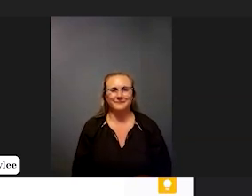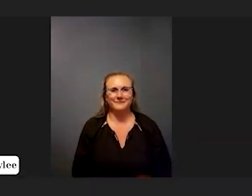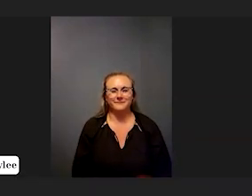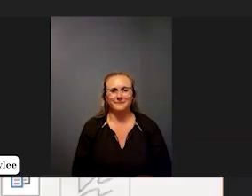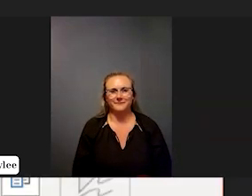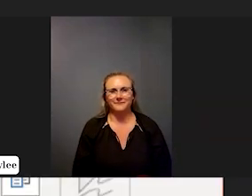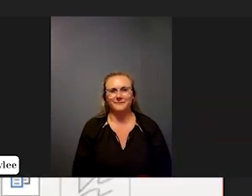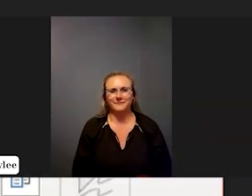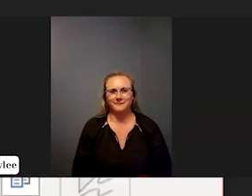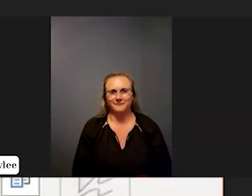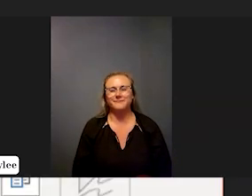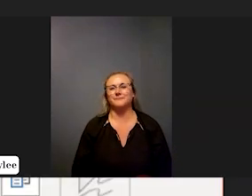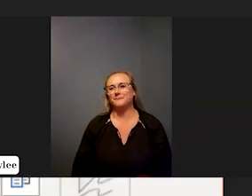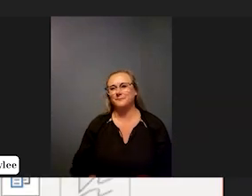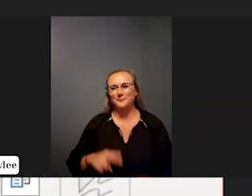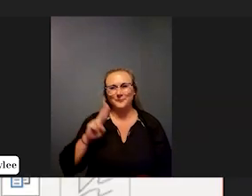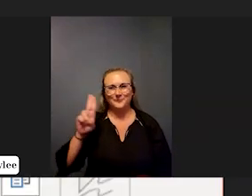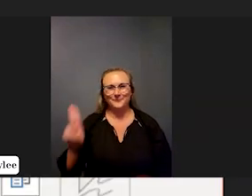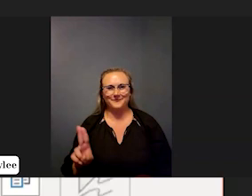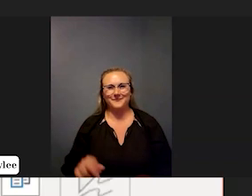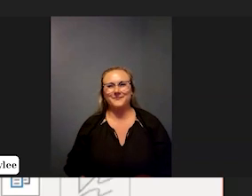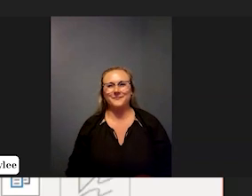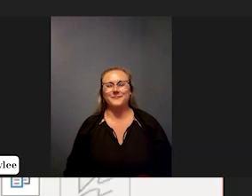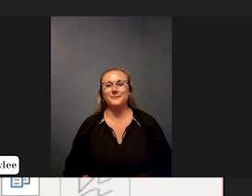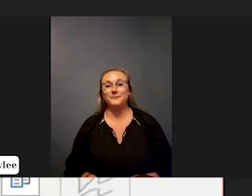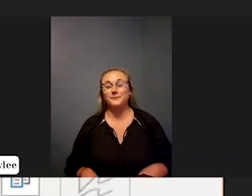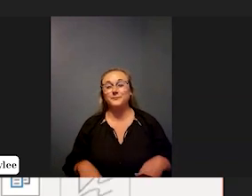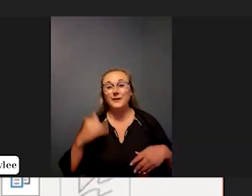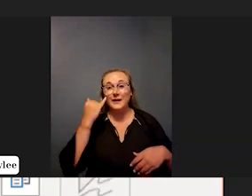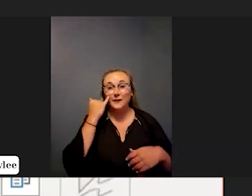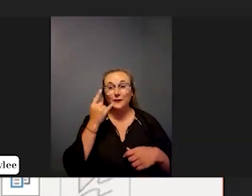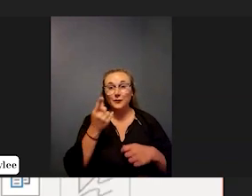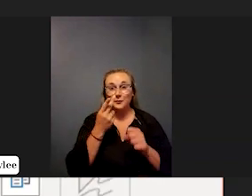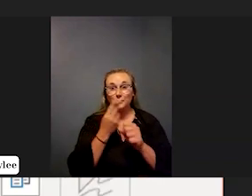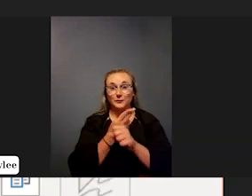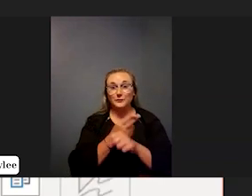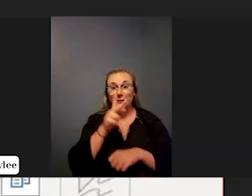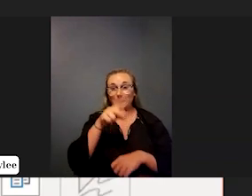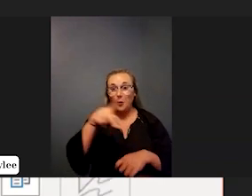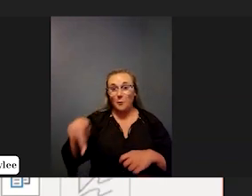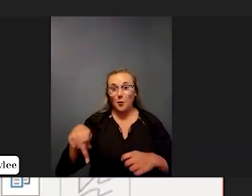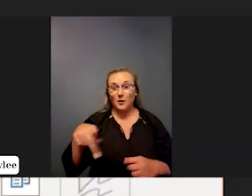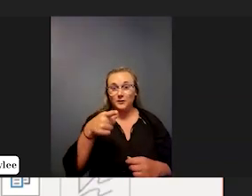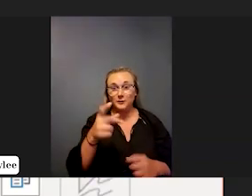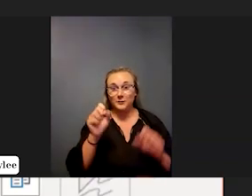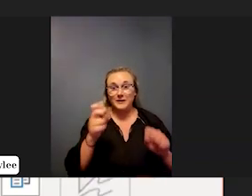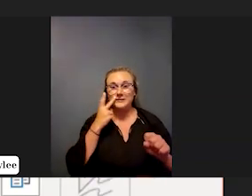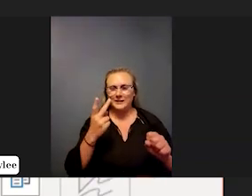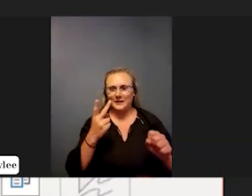Likewise, if you were doing it in, um, PowerPoint, as you can tell with my image, with circles everywhere.